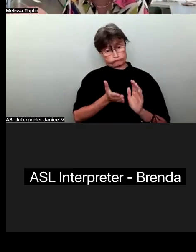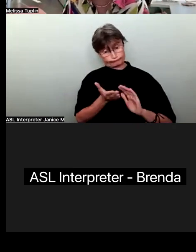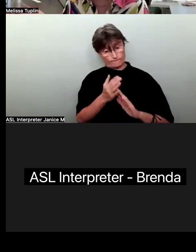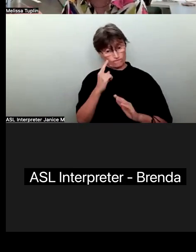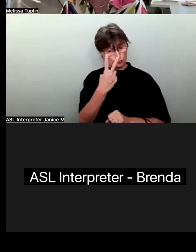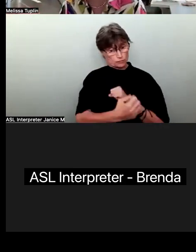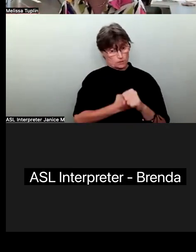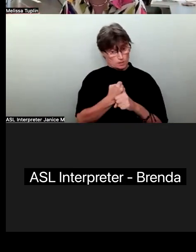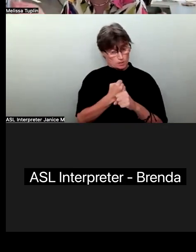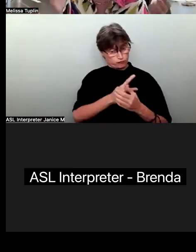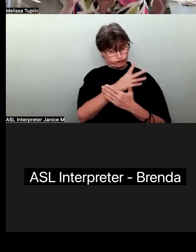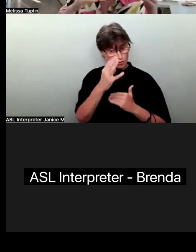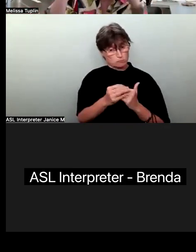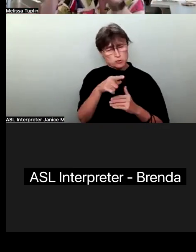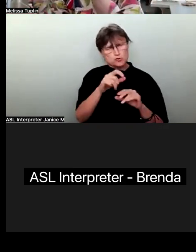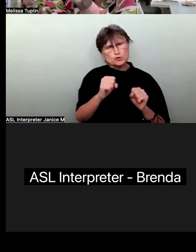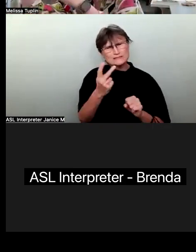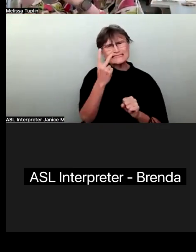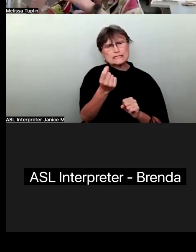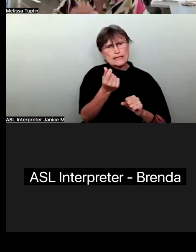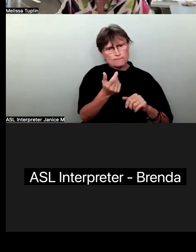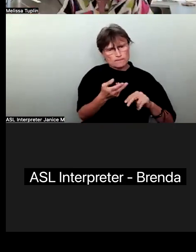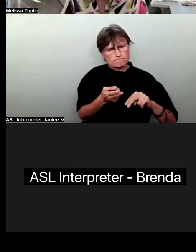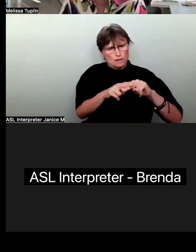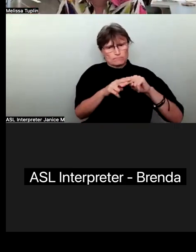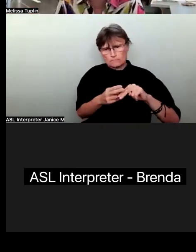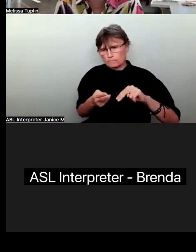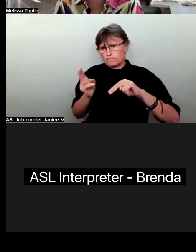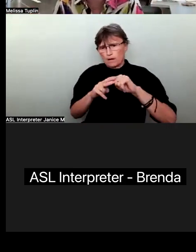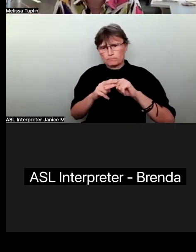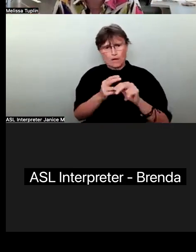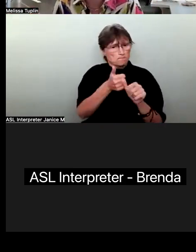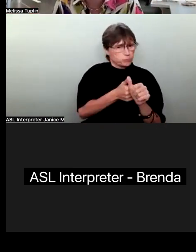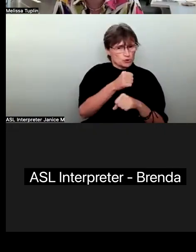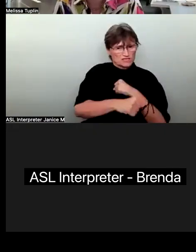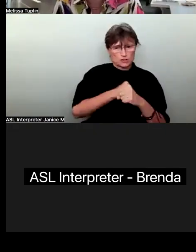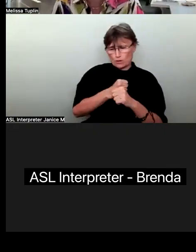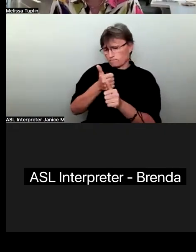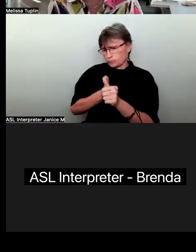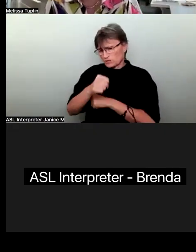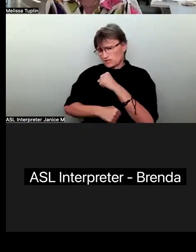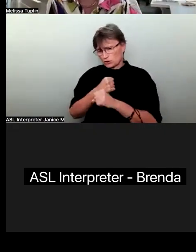incremental increases in both funding years to get you closer to your request amount.